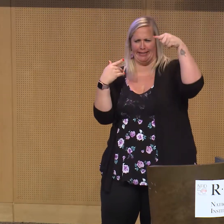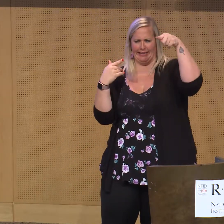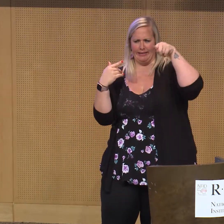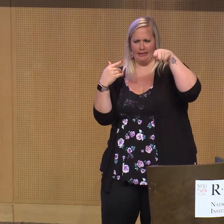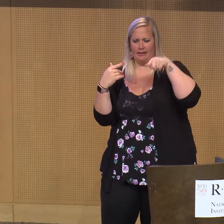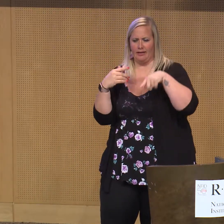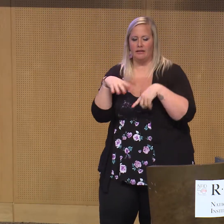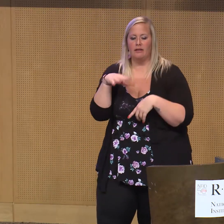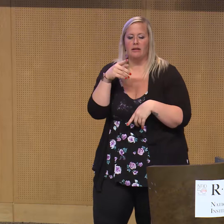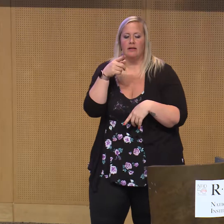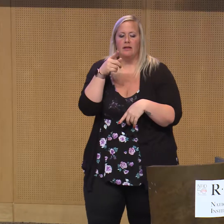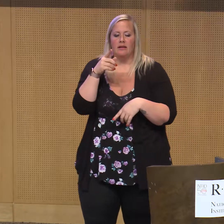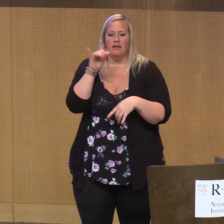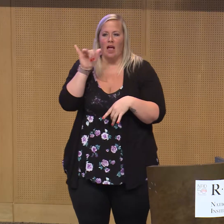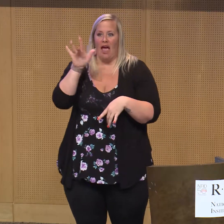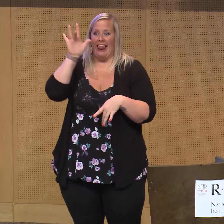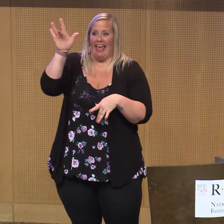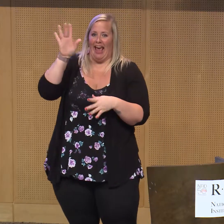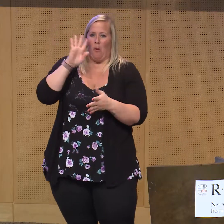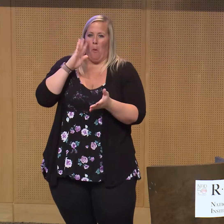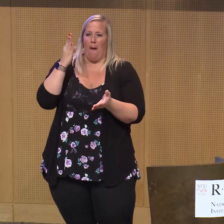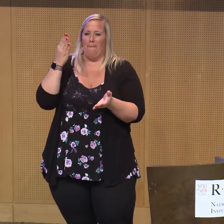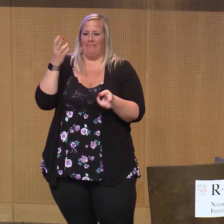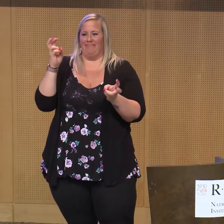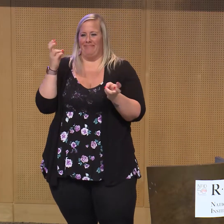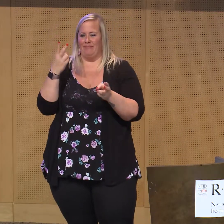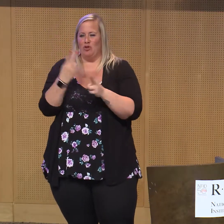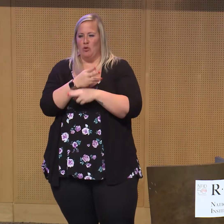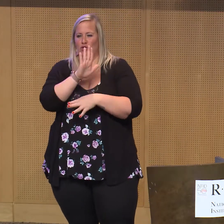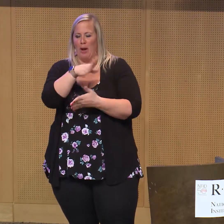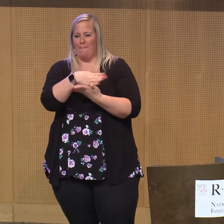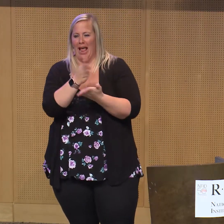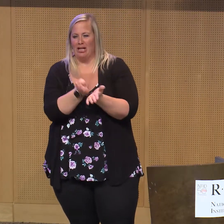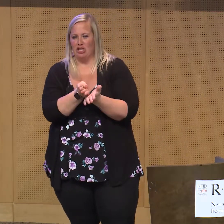There are probably 2 or 3 of them. And when you click on those,